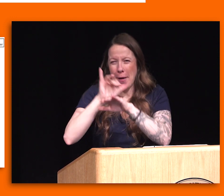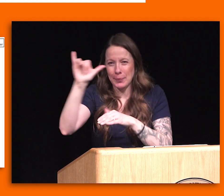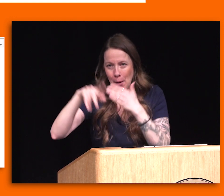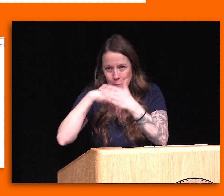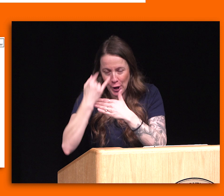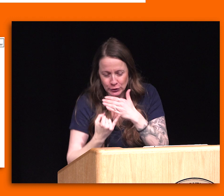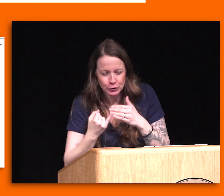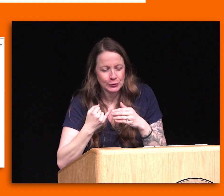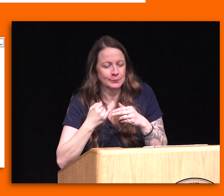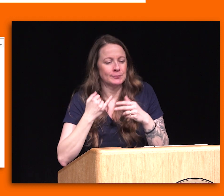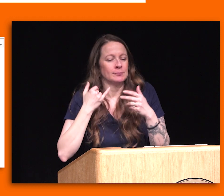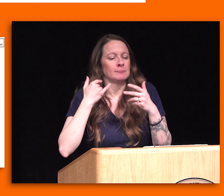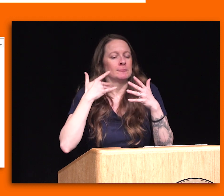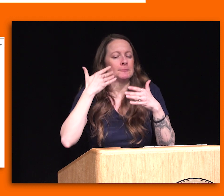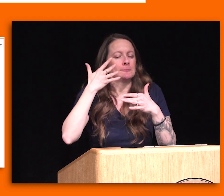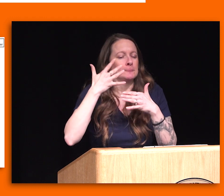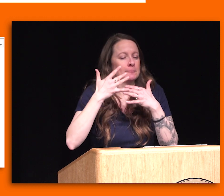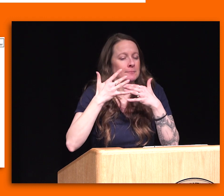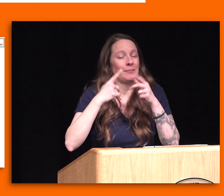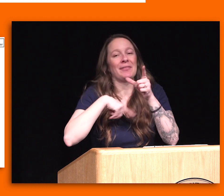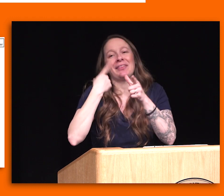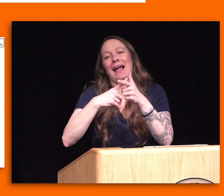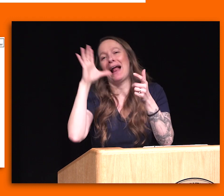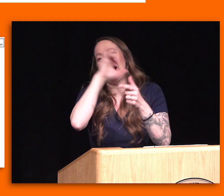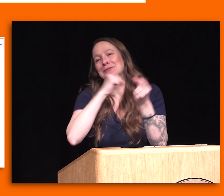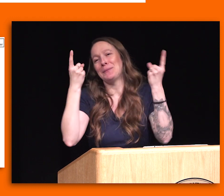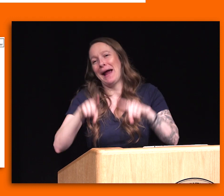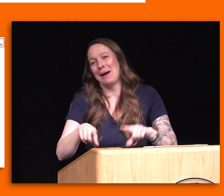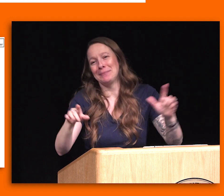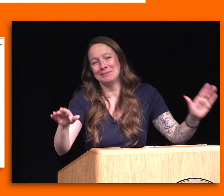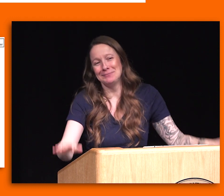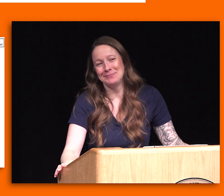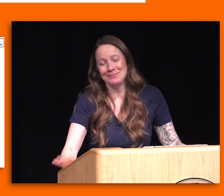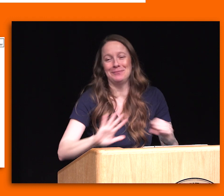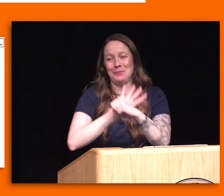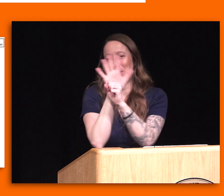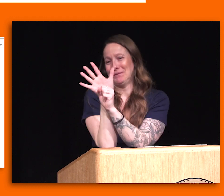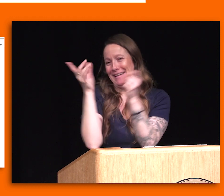I spent about a year working on that project and then guess what happened?